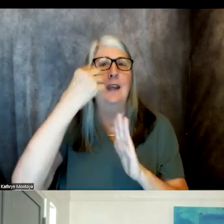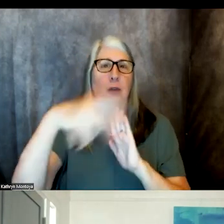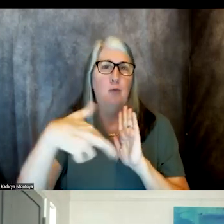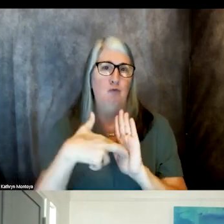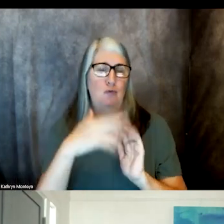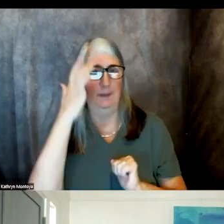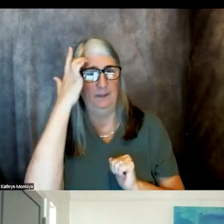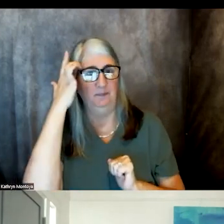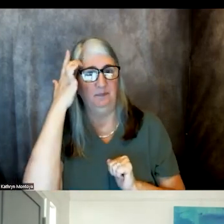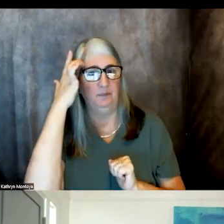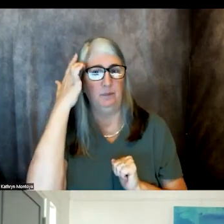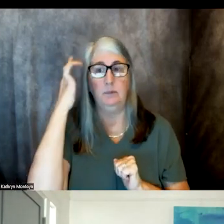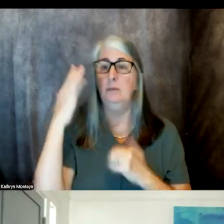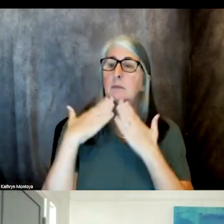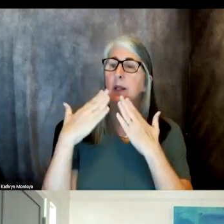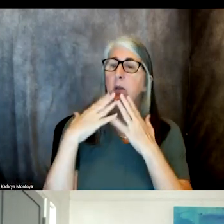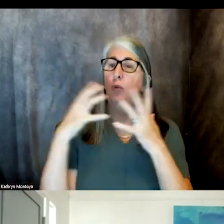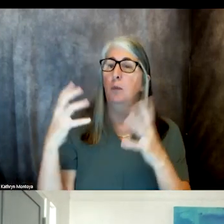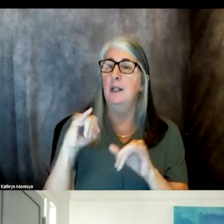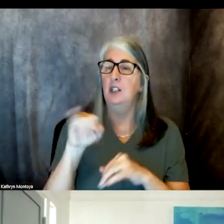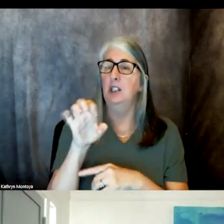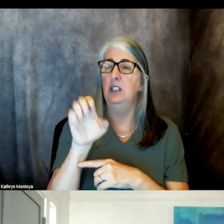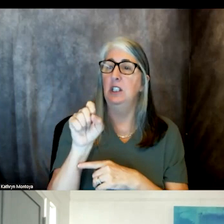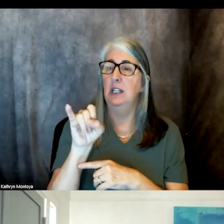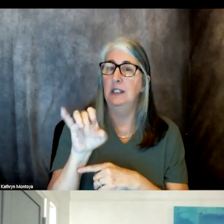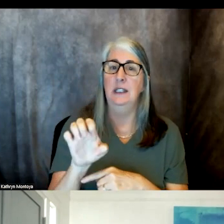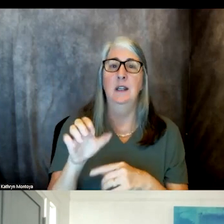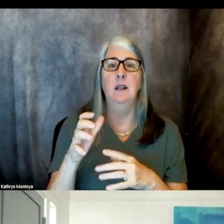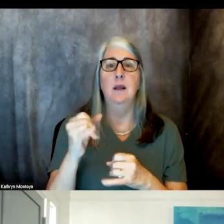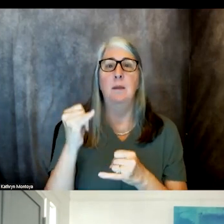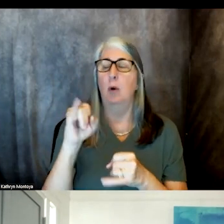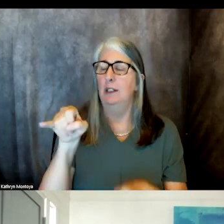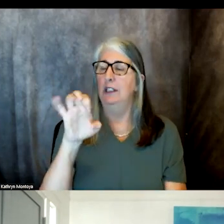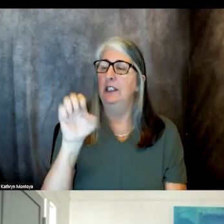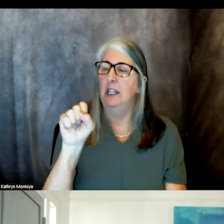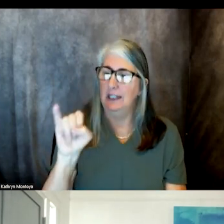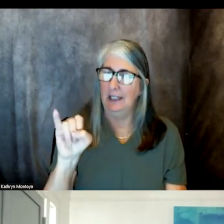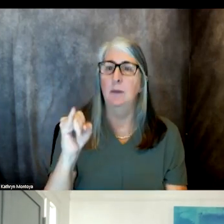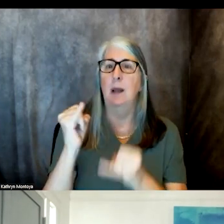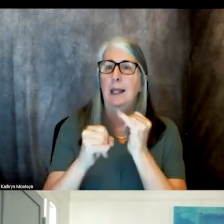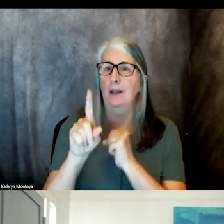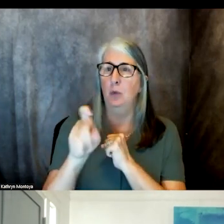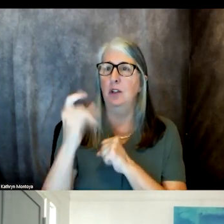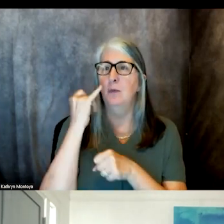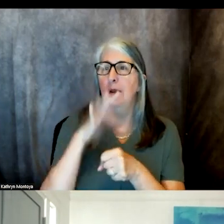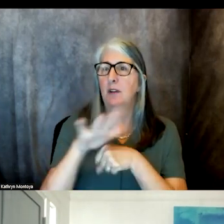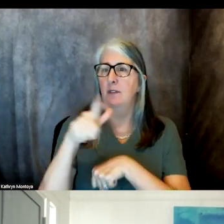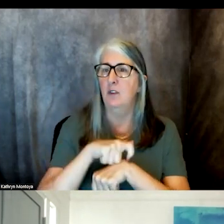JESSI. THE LAST QUESTION I HAVE -- IF WE HAVE A SECOND -- BRIAN TOLD ME I DON'T -- BUT YOU TALKED ABOUT CLUMPING.